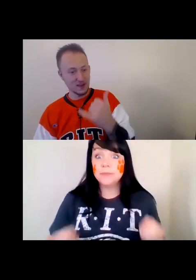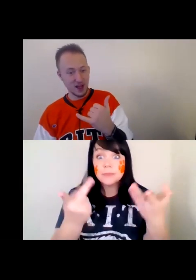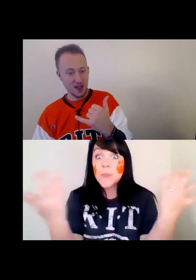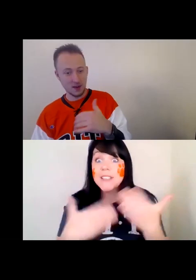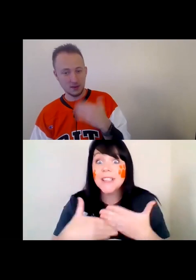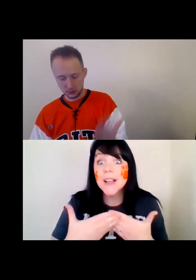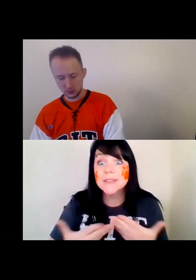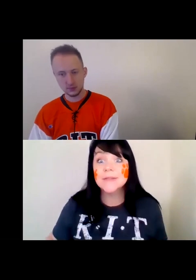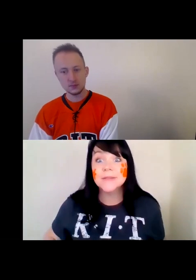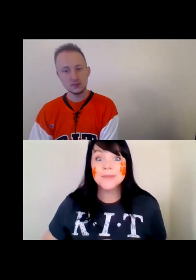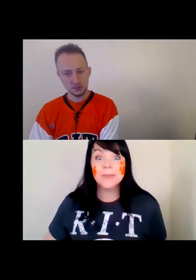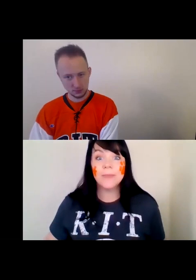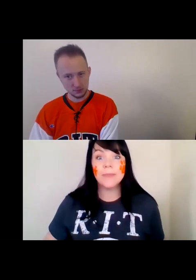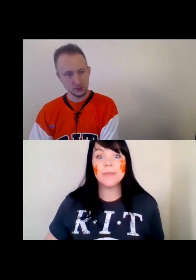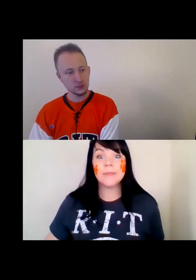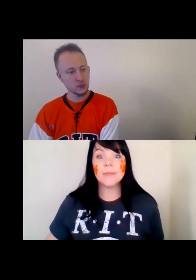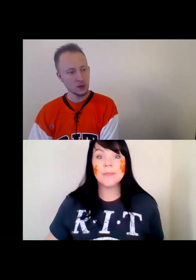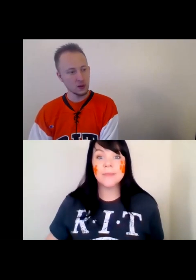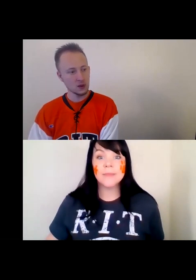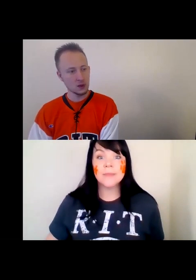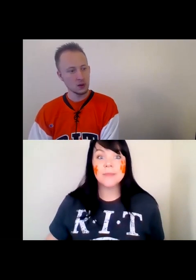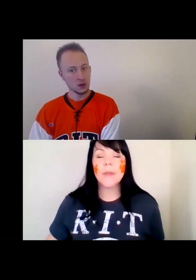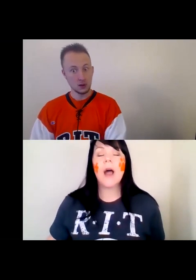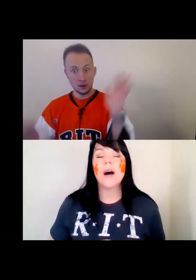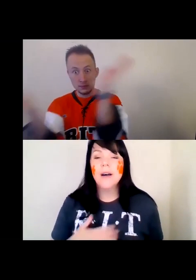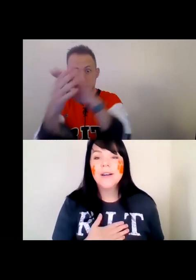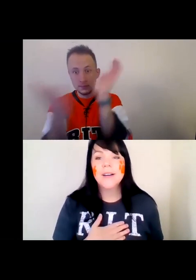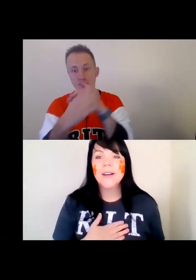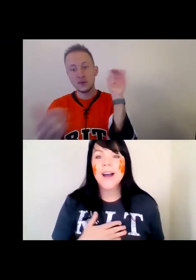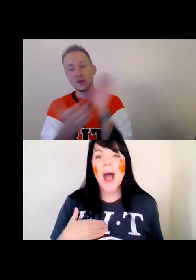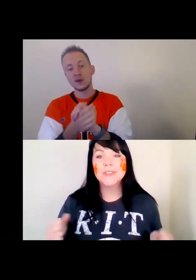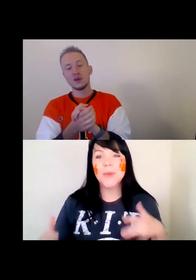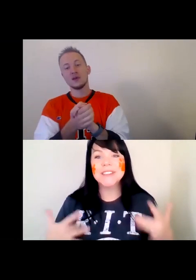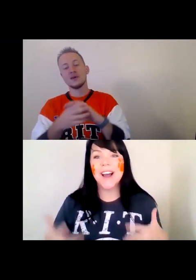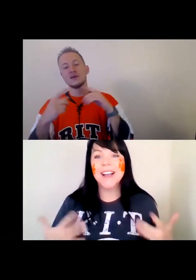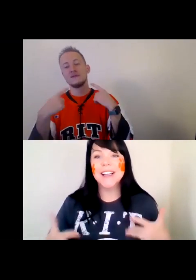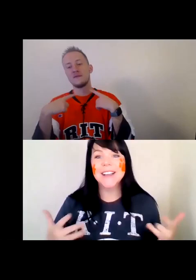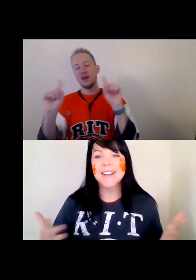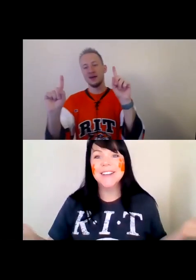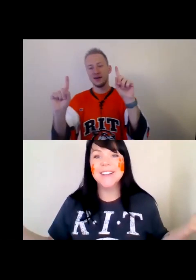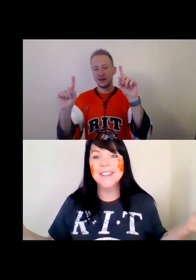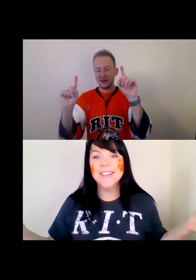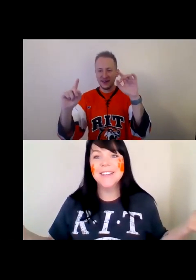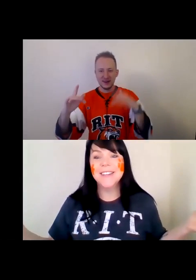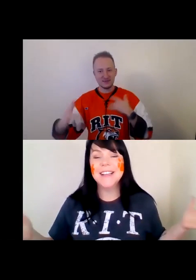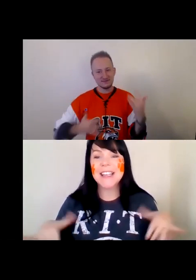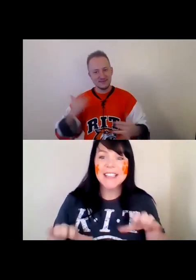Michelle: What is next, Matt? Matt: Finally! Michelle: I am so excited.